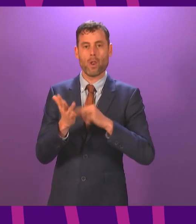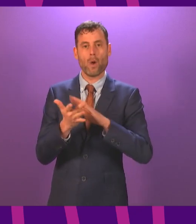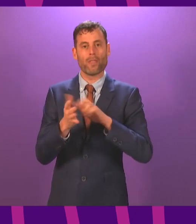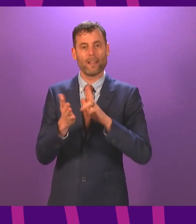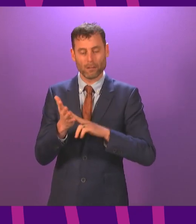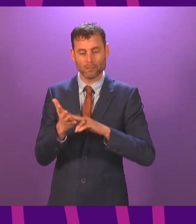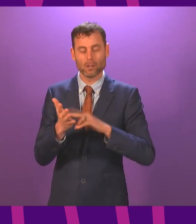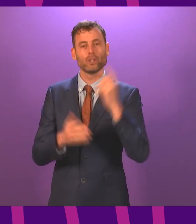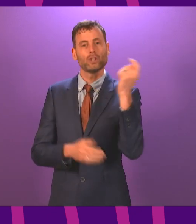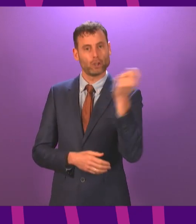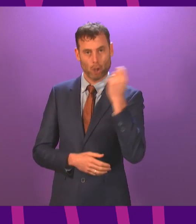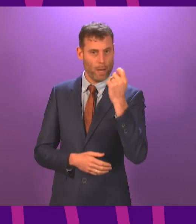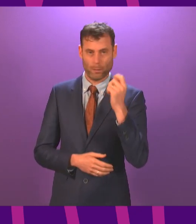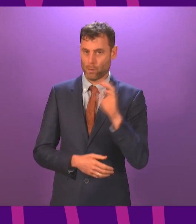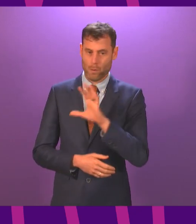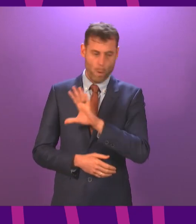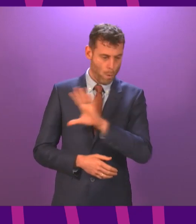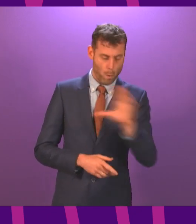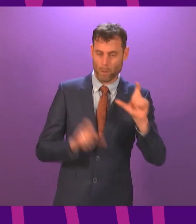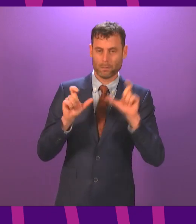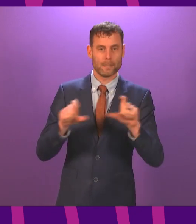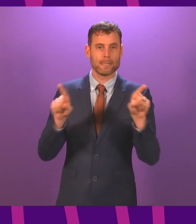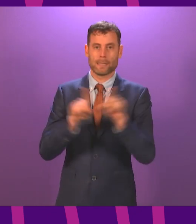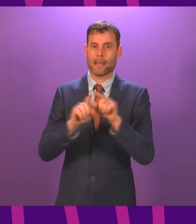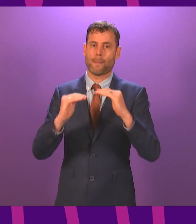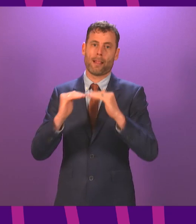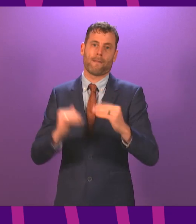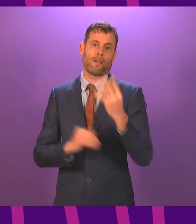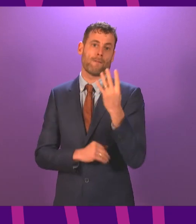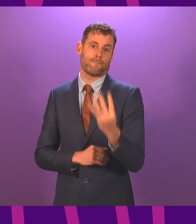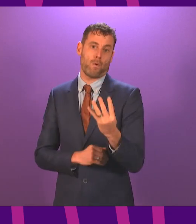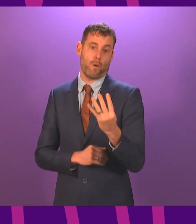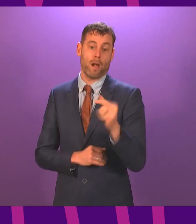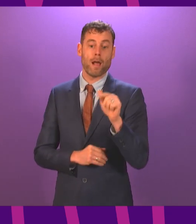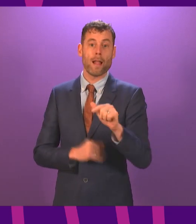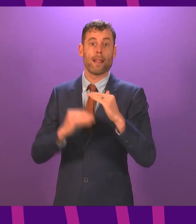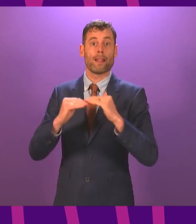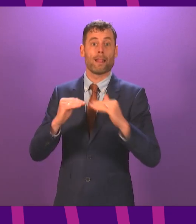confirm next week the levels that those areas will move into when level 4 restrictions end